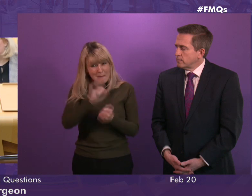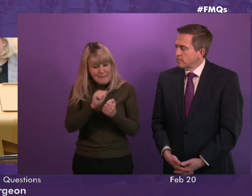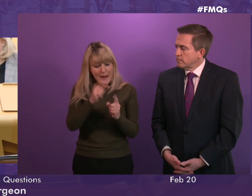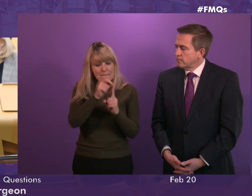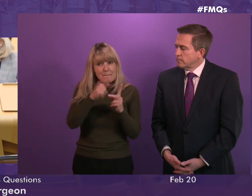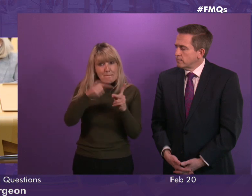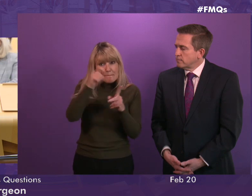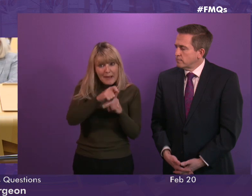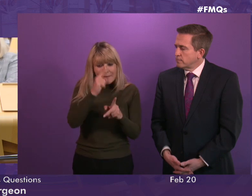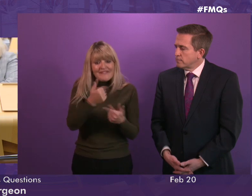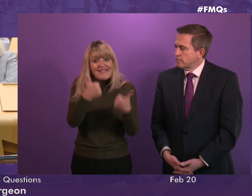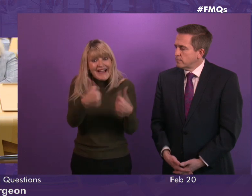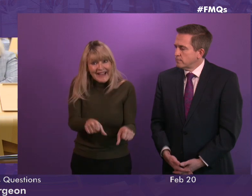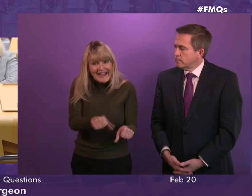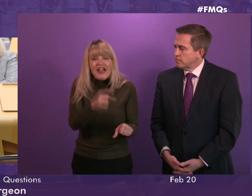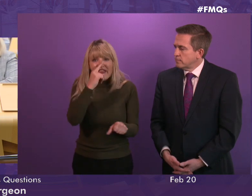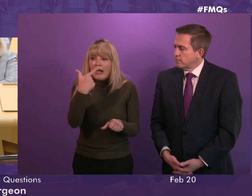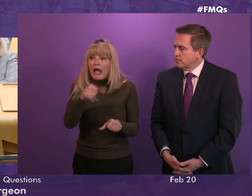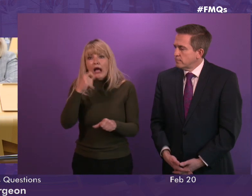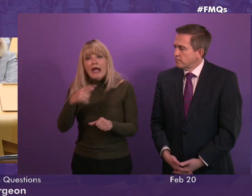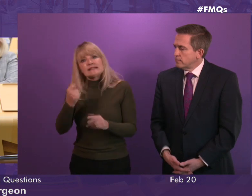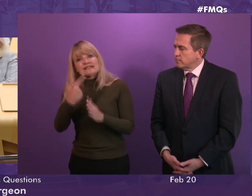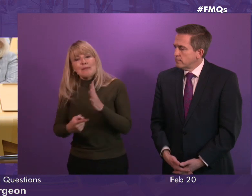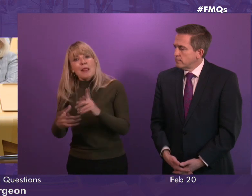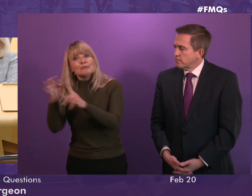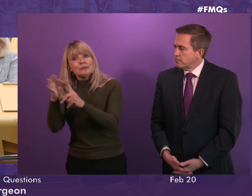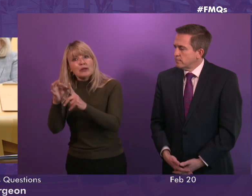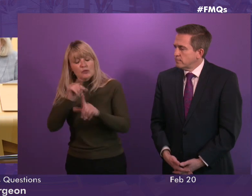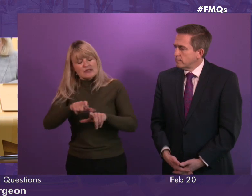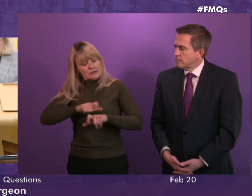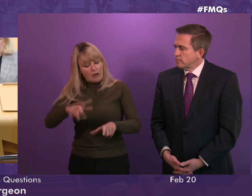such as disability premiums. We are working closely with the UK Government to ensure that